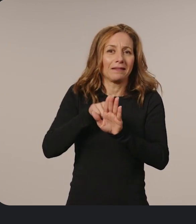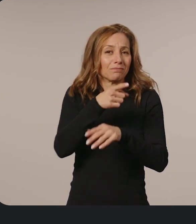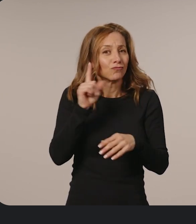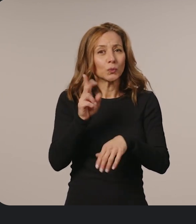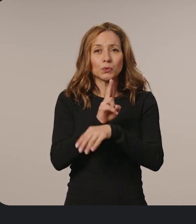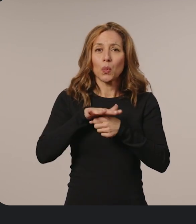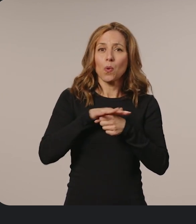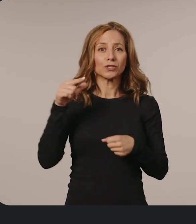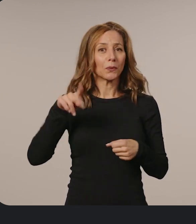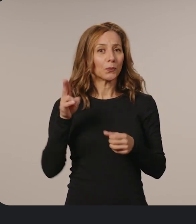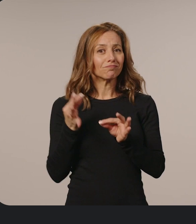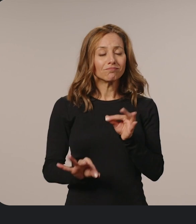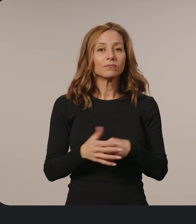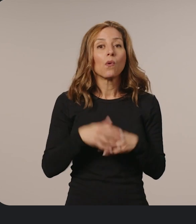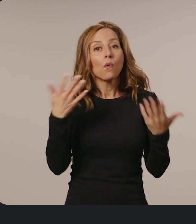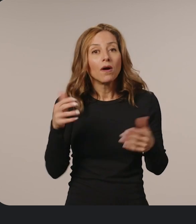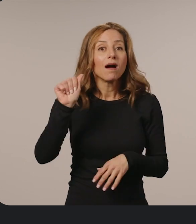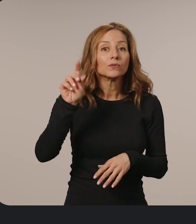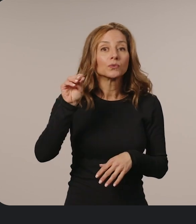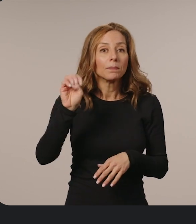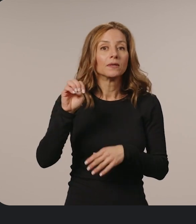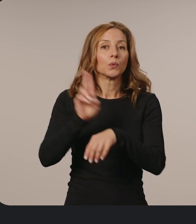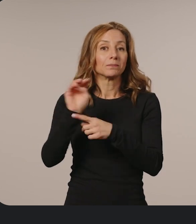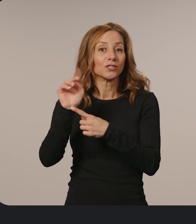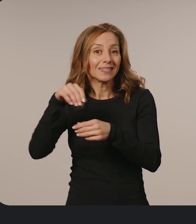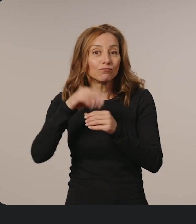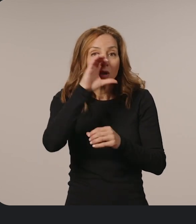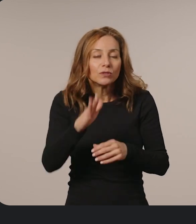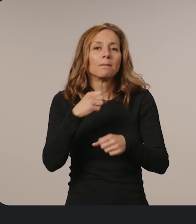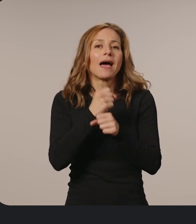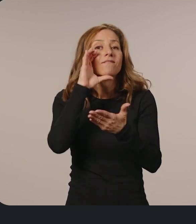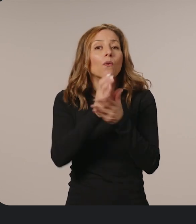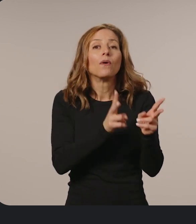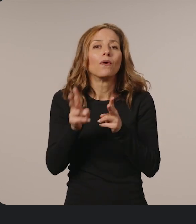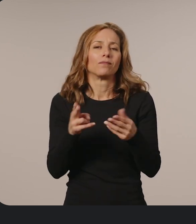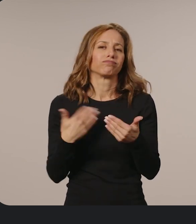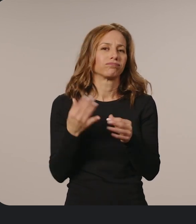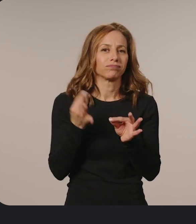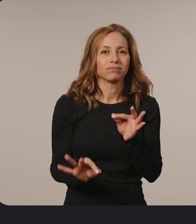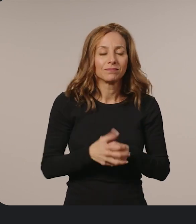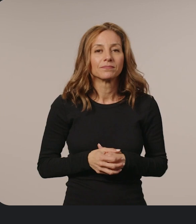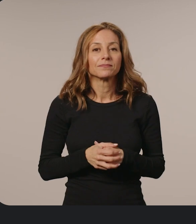an expensive backend, just use your local GPU, or Adobe using machine learning in browsers to make